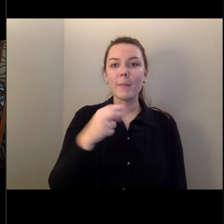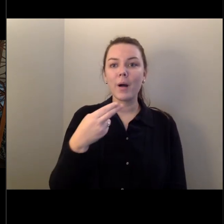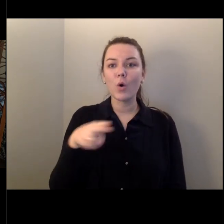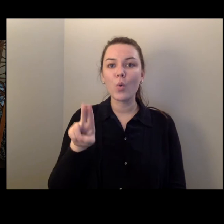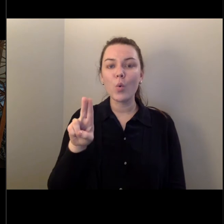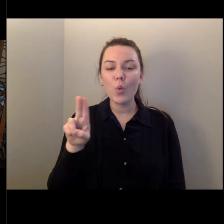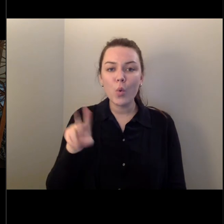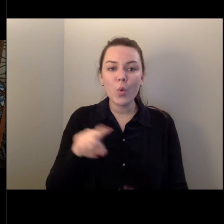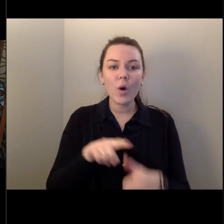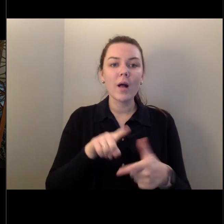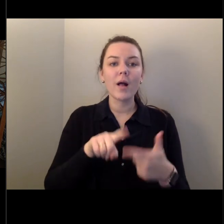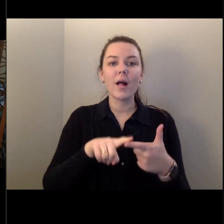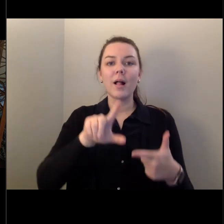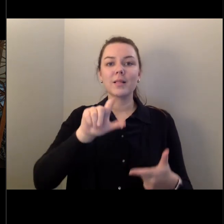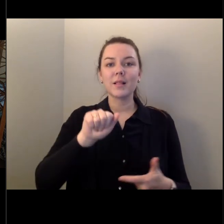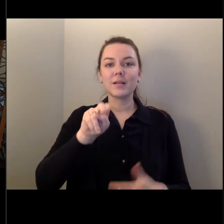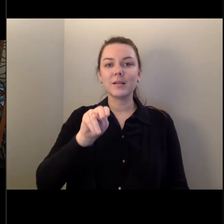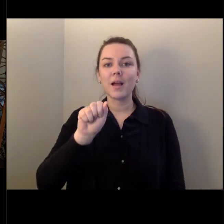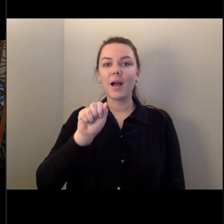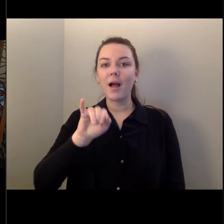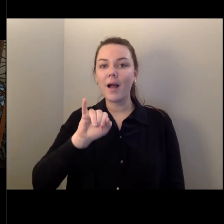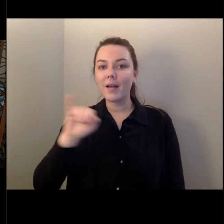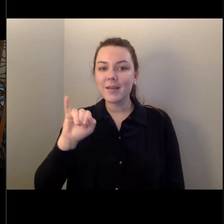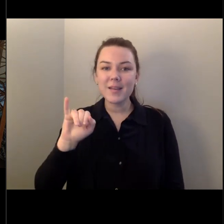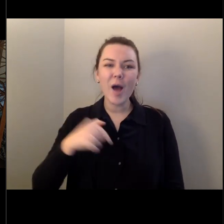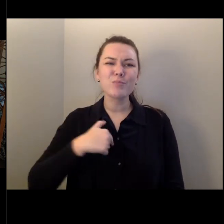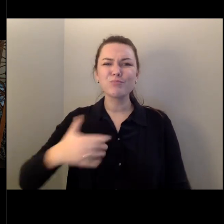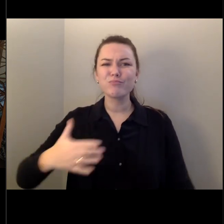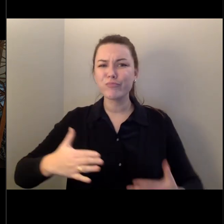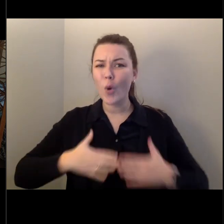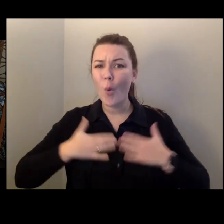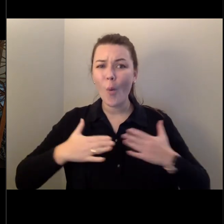that are out there. I'm so happy that you folks have been able to join us